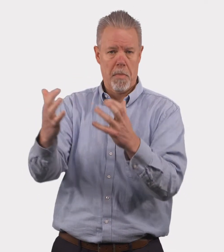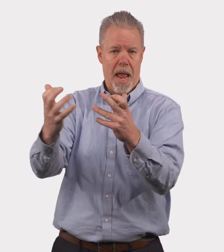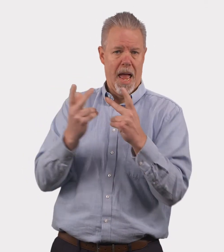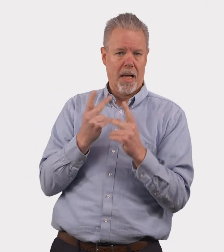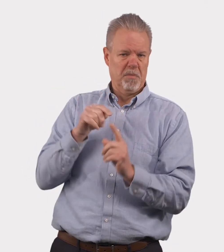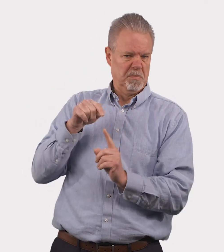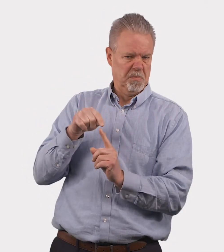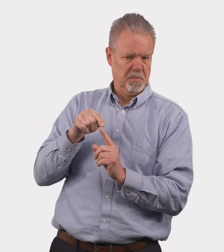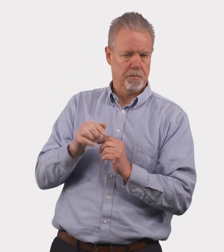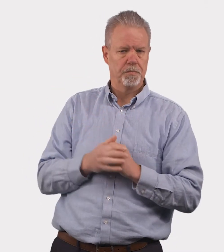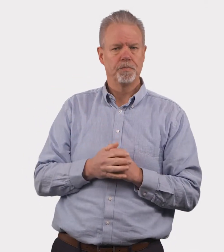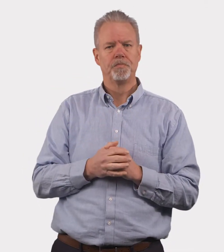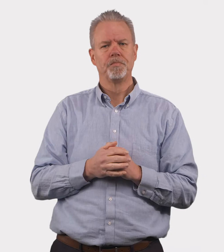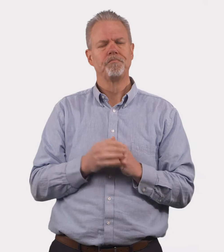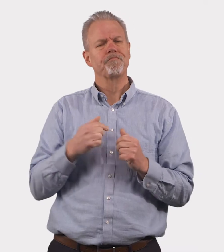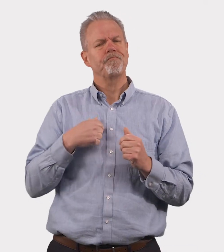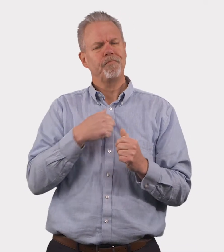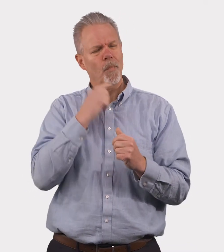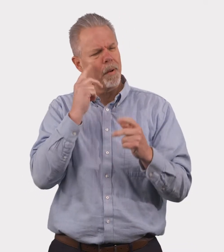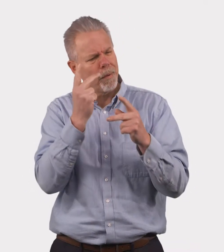following the return from Spring Break.